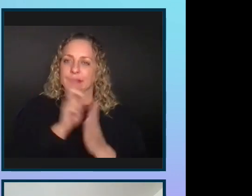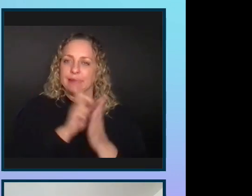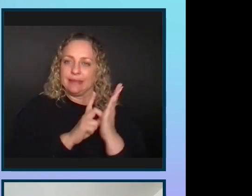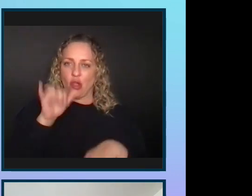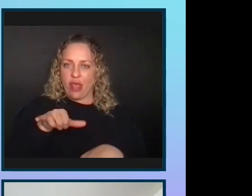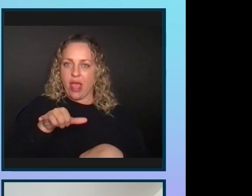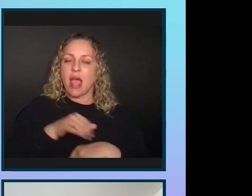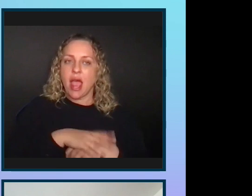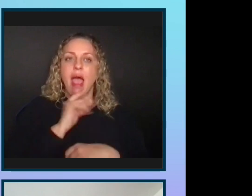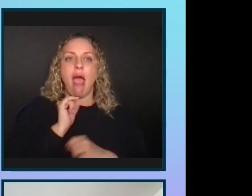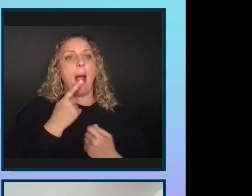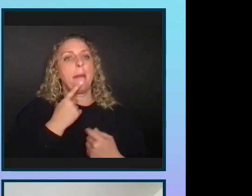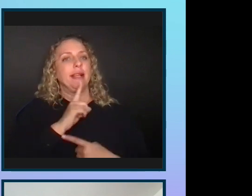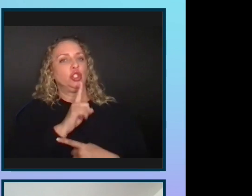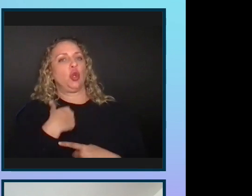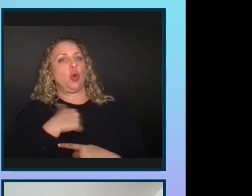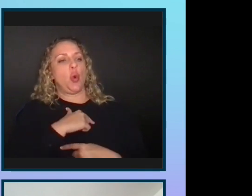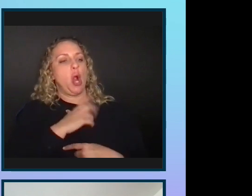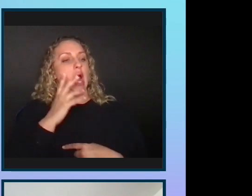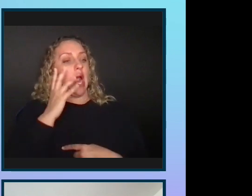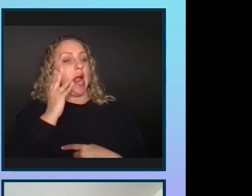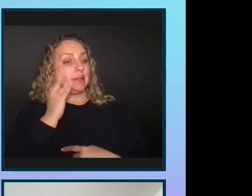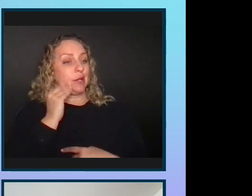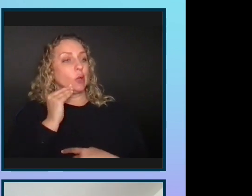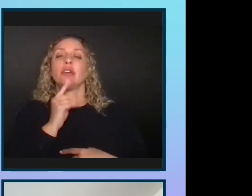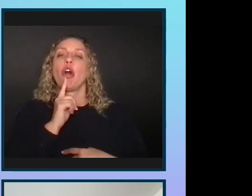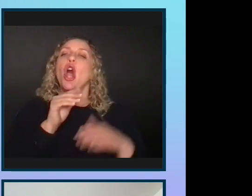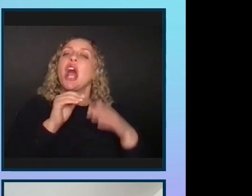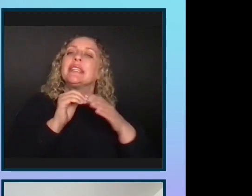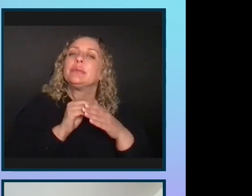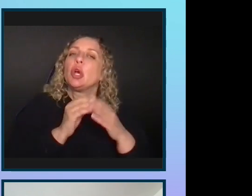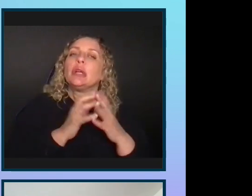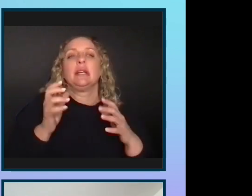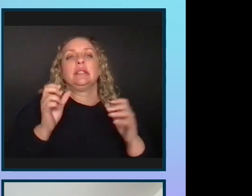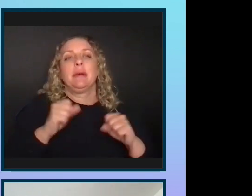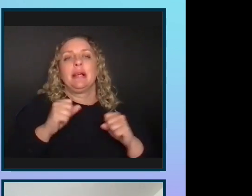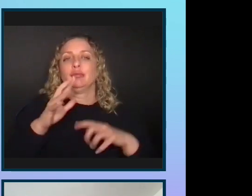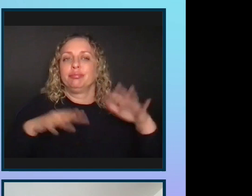and make sure that we're making our experiences as accessible as possible to as wide range of people as possible.